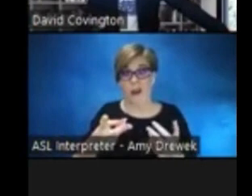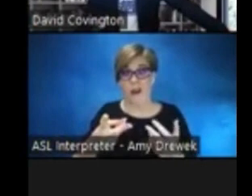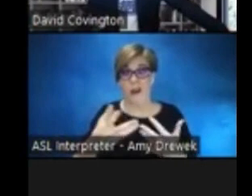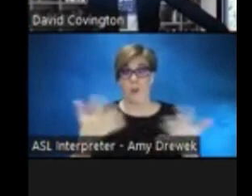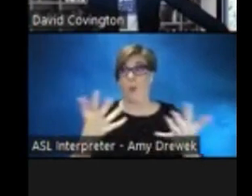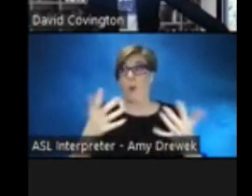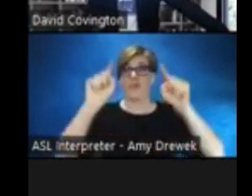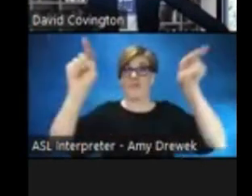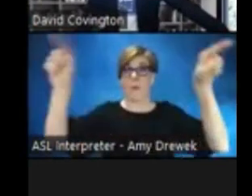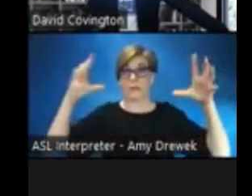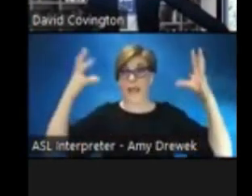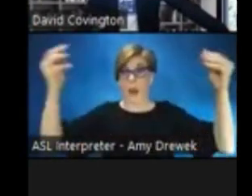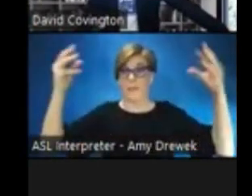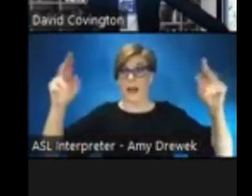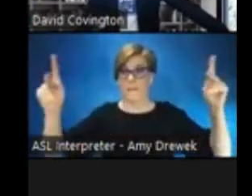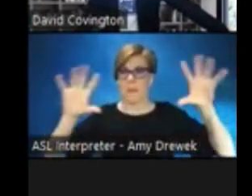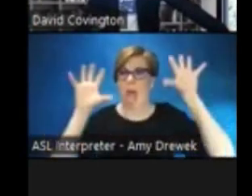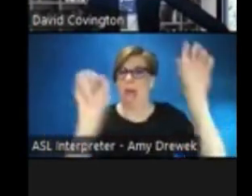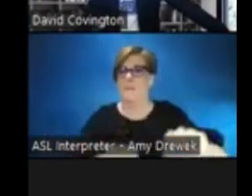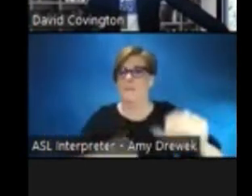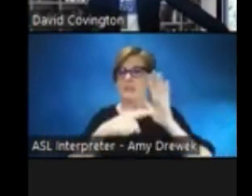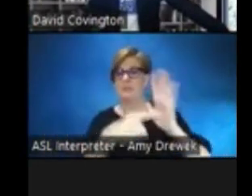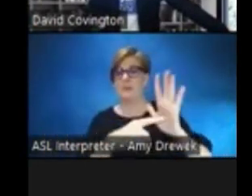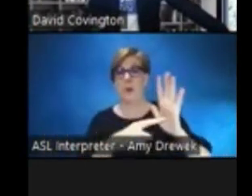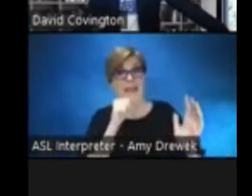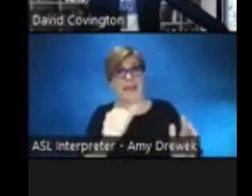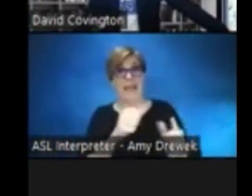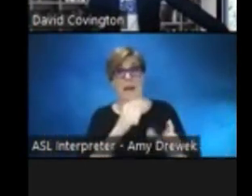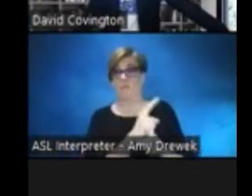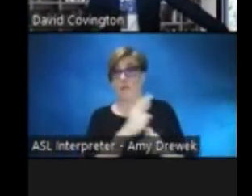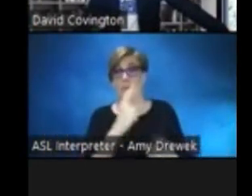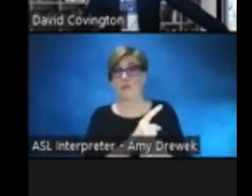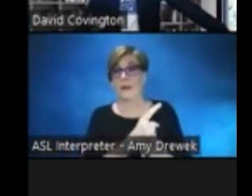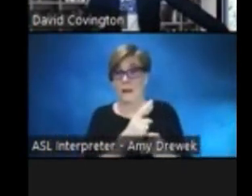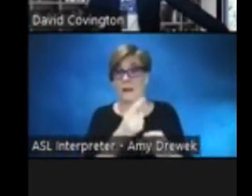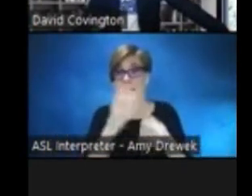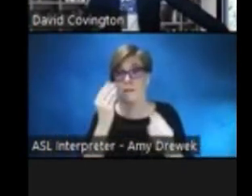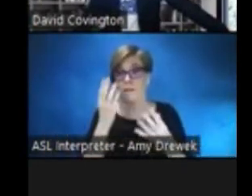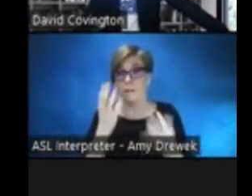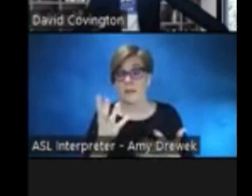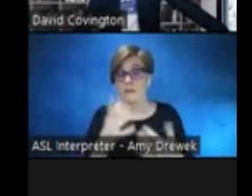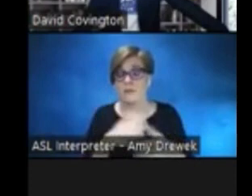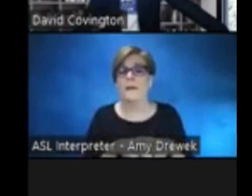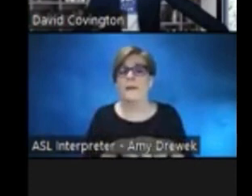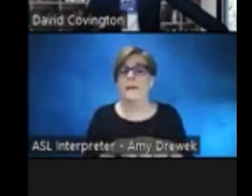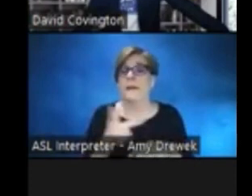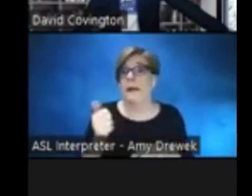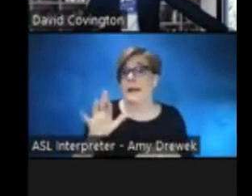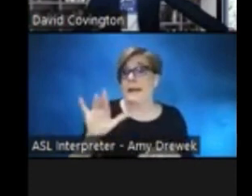90 SECS OF EXPOSURE TO VERY BAD CONTENT.